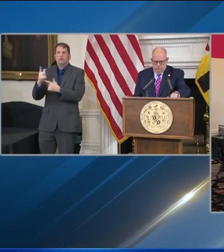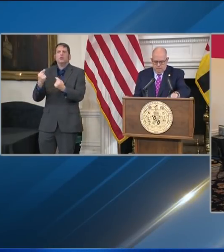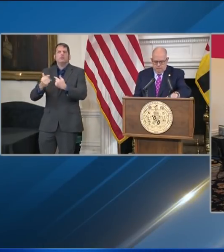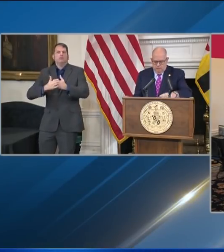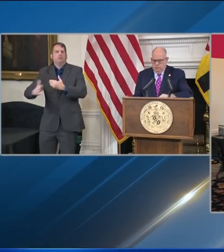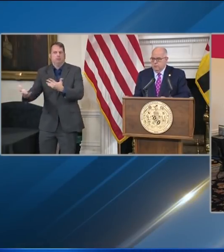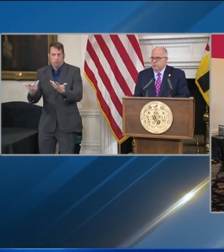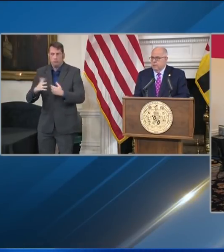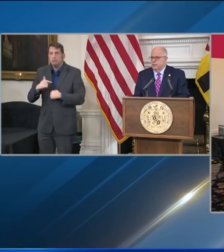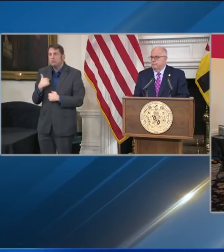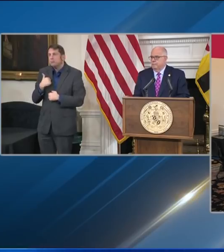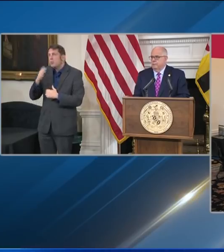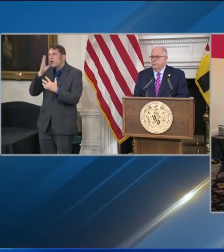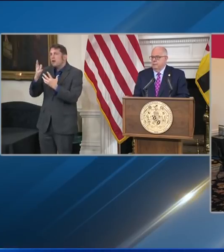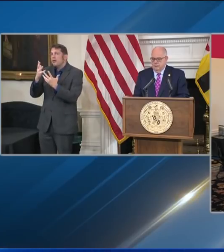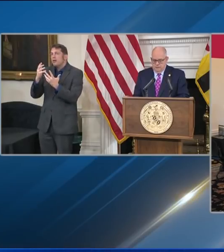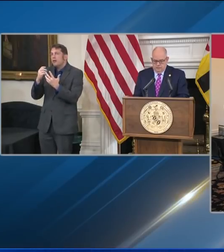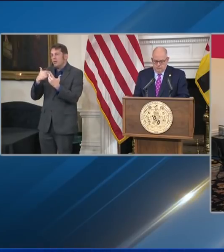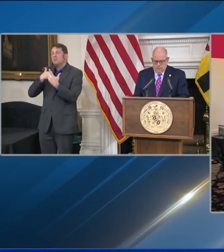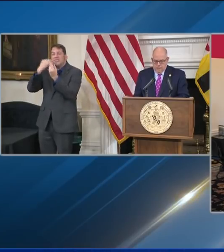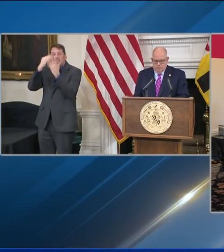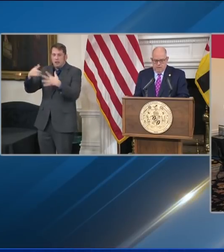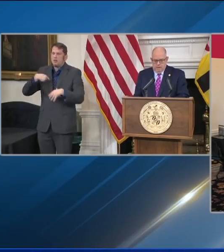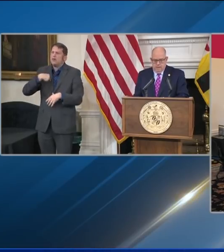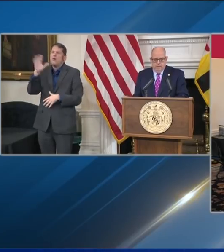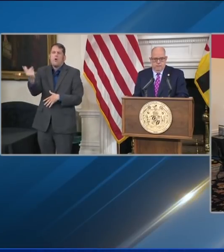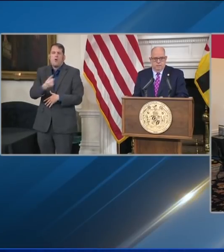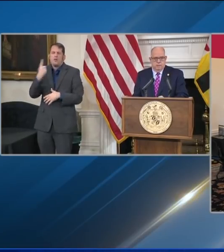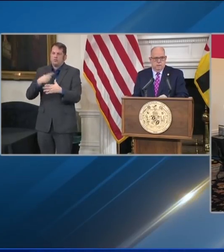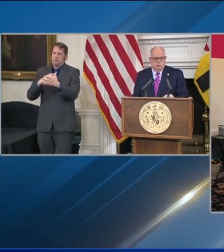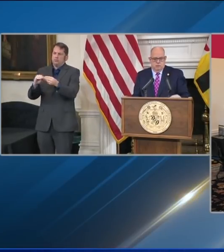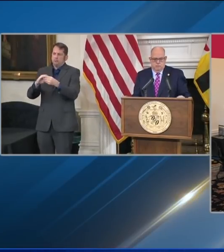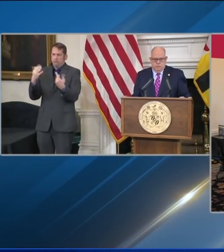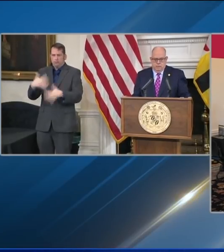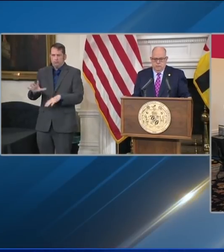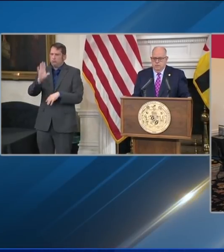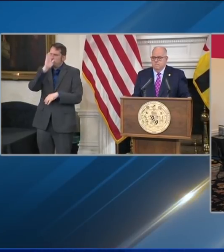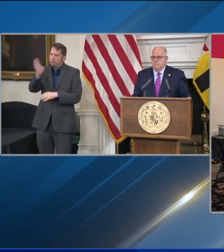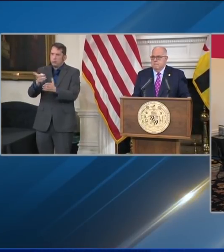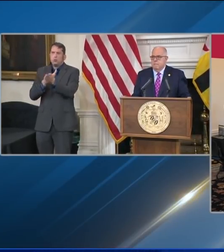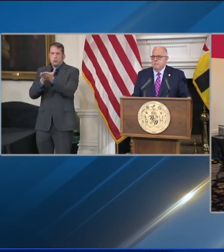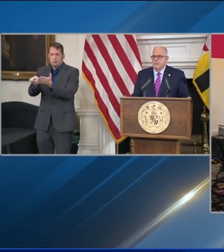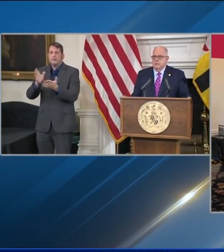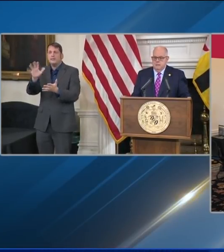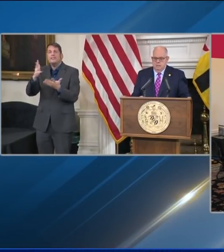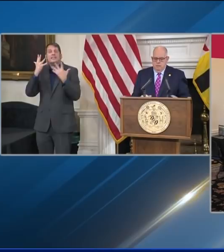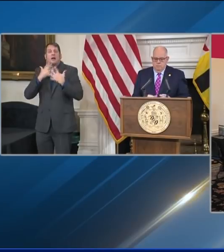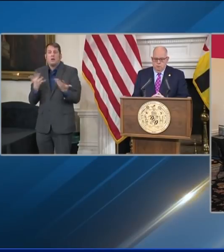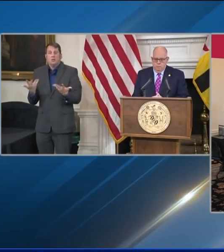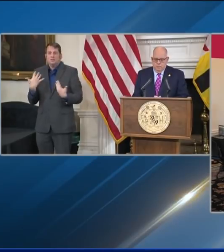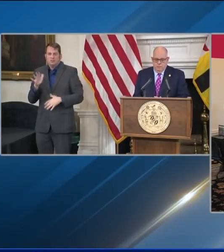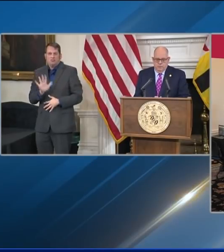I’VE ALWAYS BEEN A STRAIGHT SHOOTER. SO LET ME GIVE IT TO YOU STRAIGHT. THE SAD REALITY.